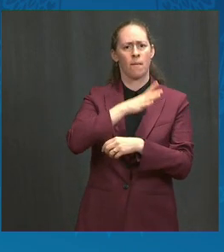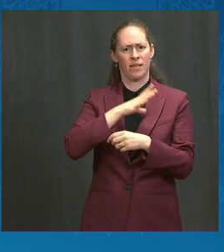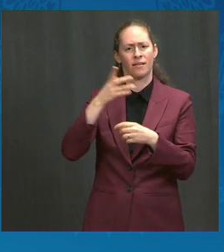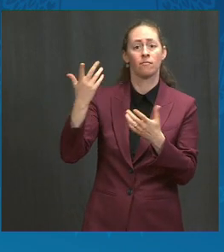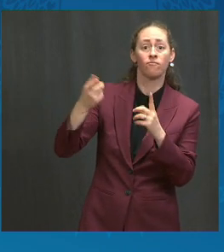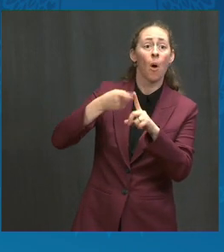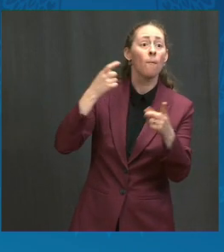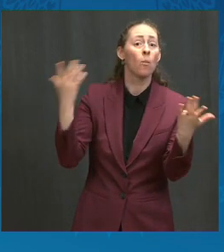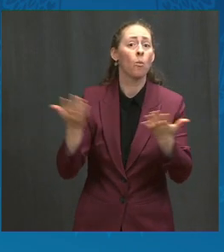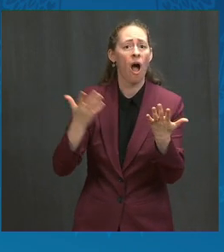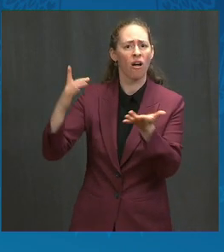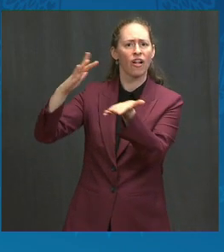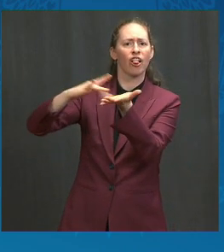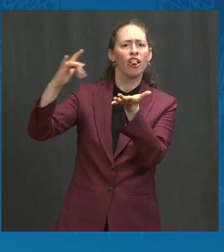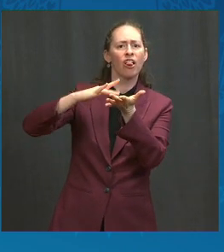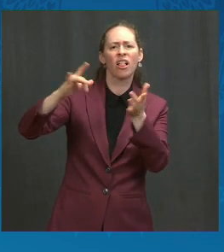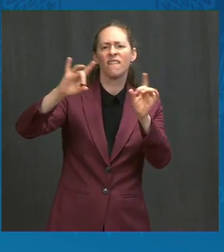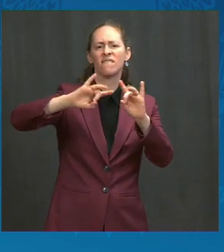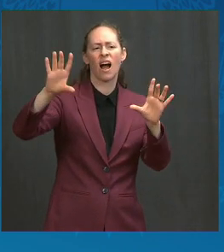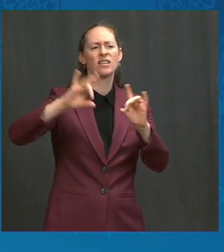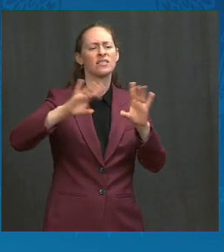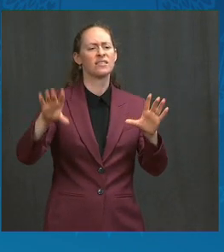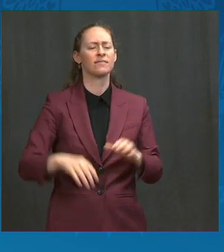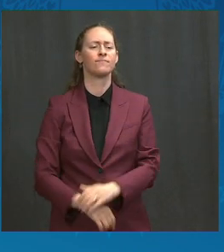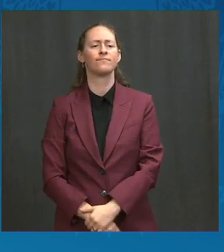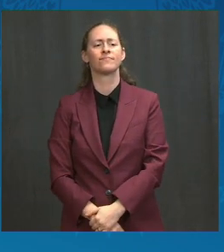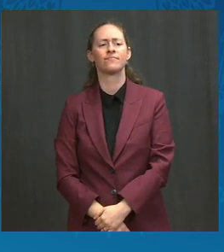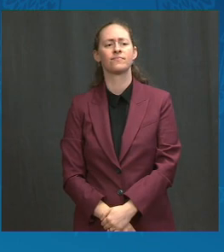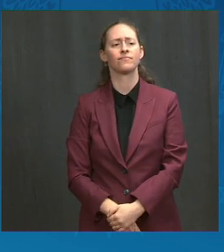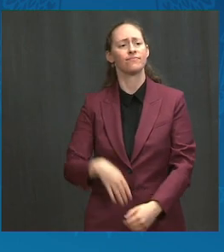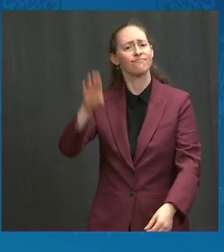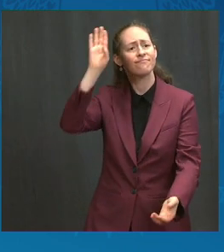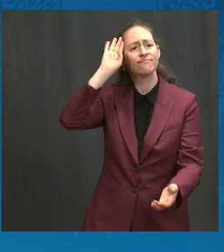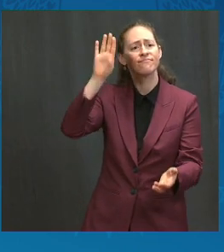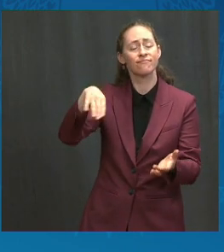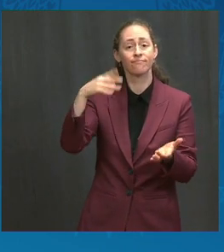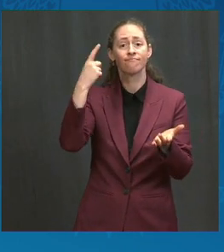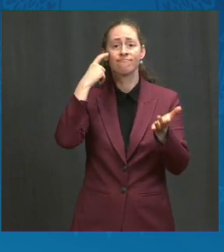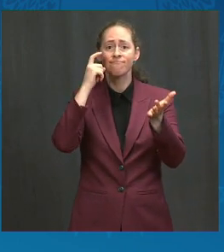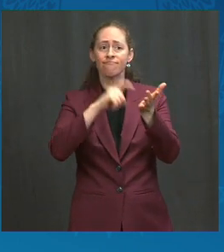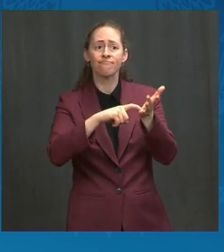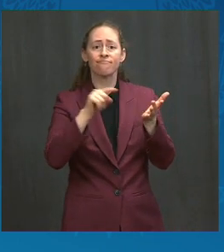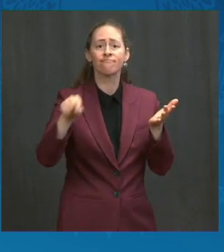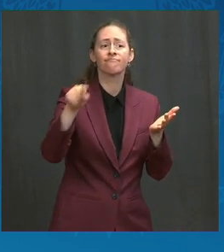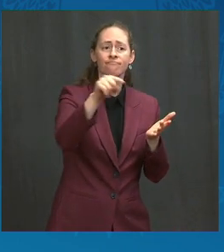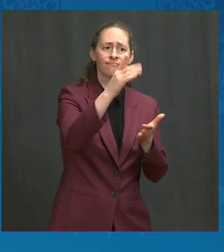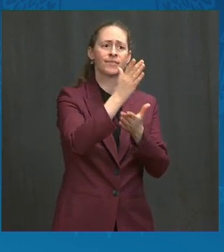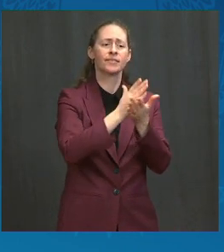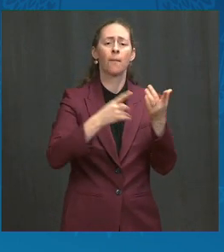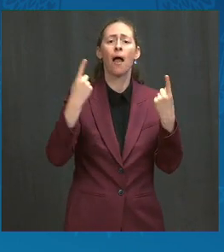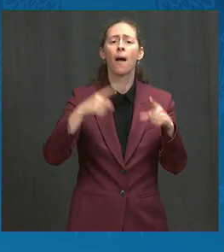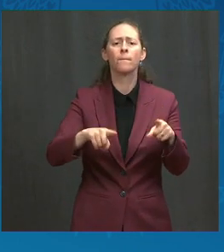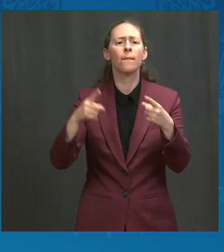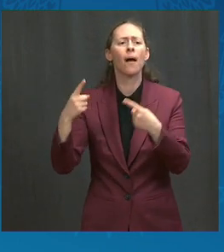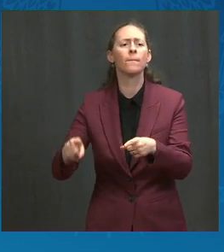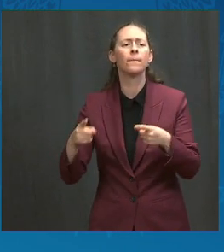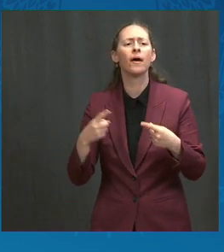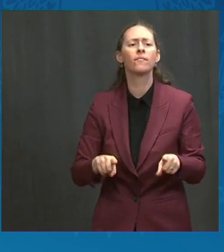I know what happens when women are supported. I know what happens when women are heard.